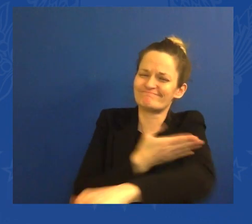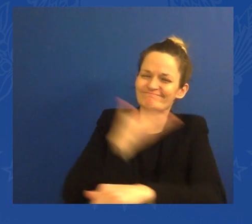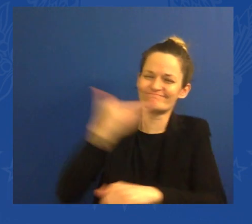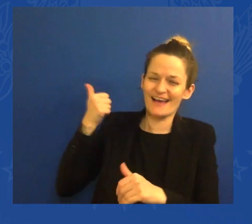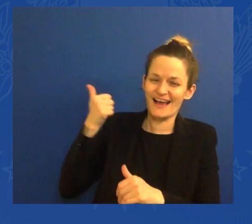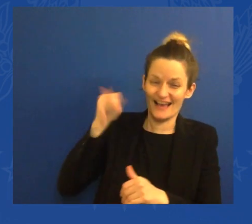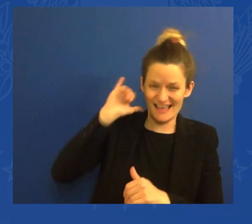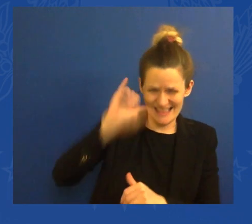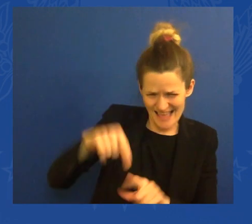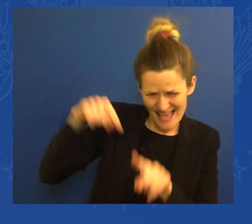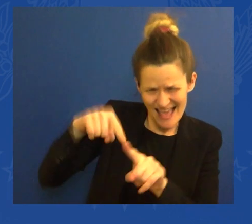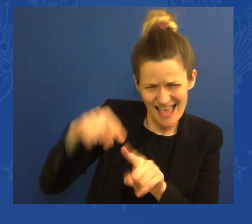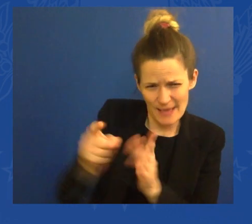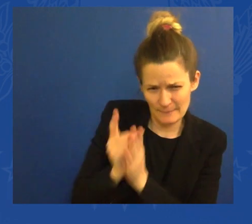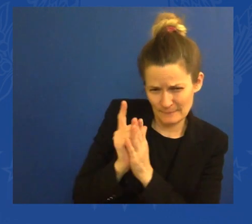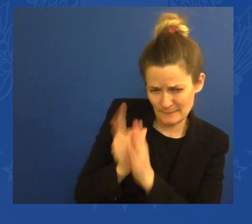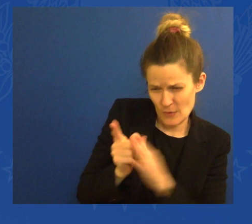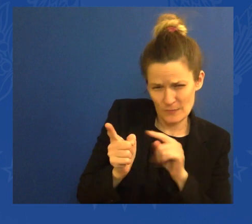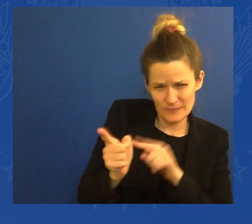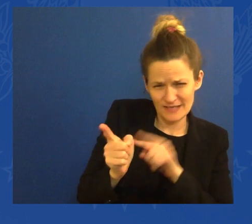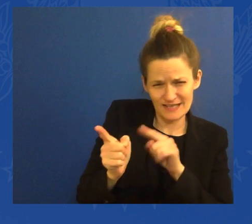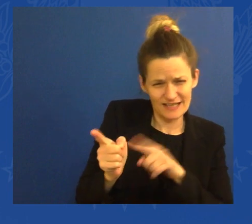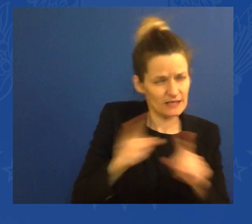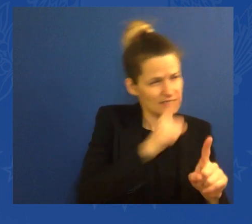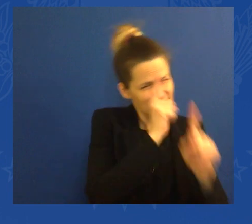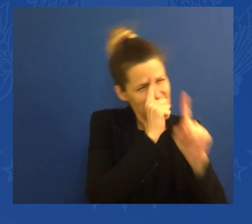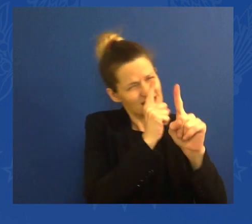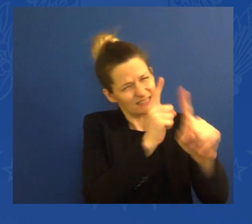Millions of families have been able to send their children